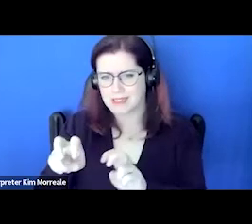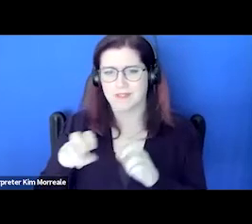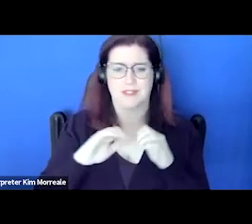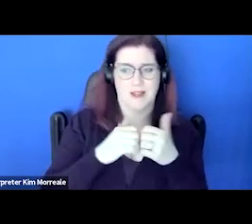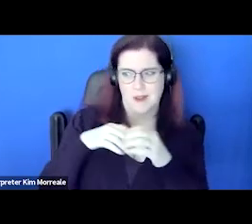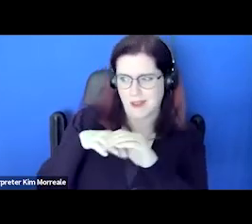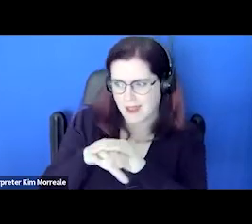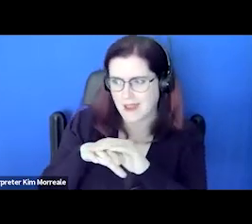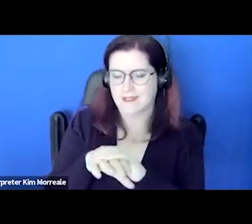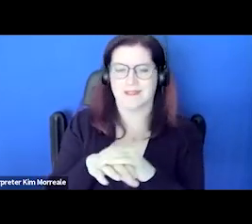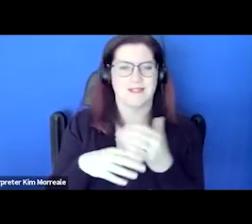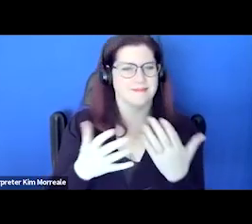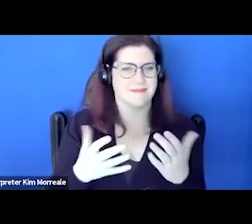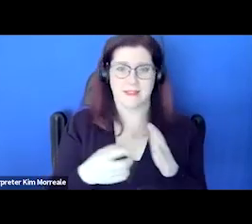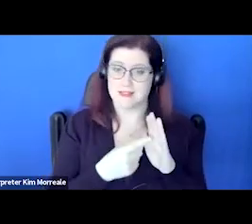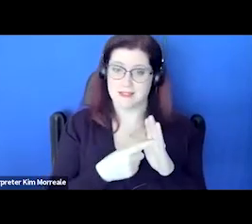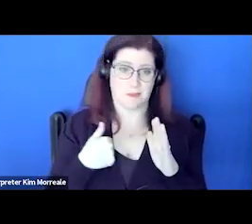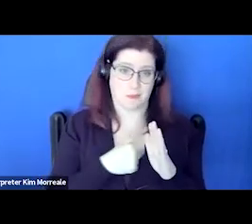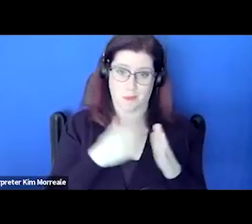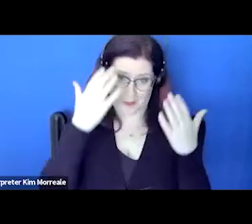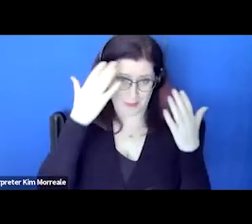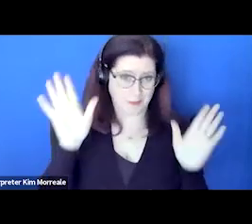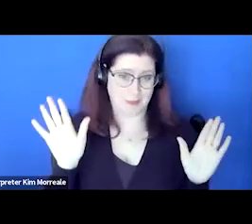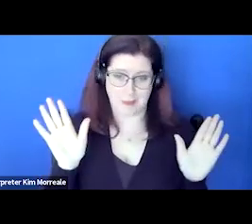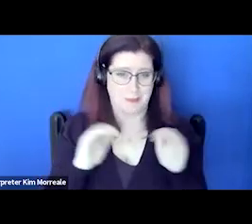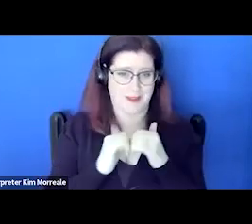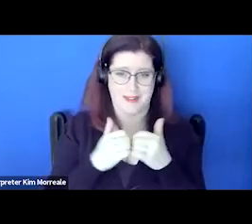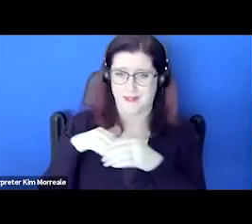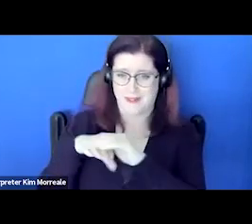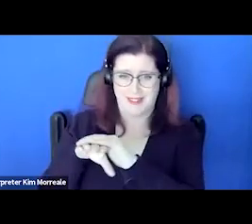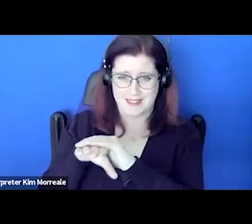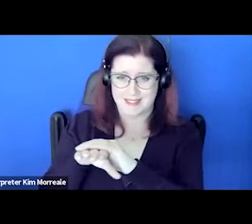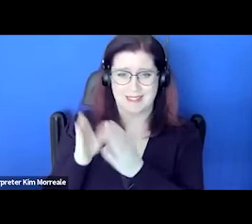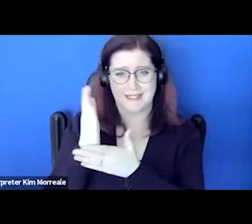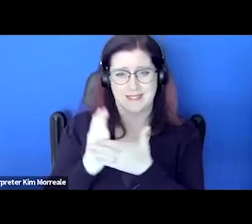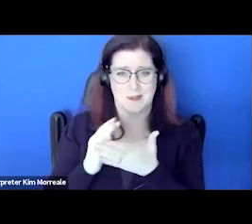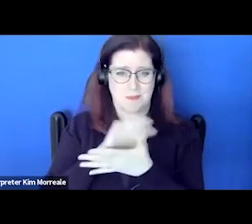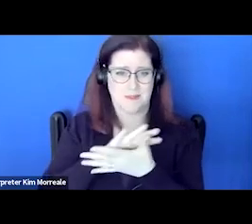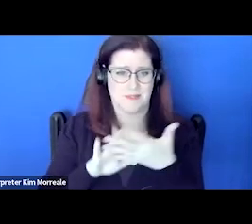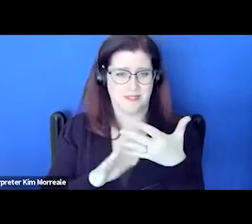And sometimes we don't even know how to access some of the services or how to go about it,